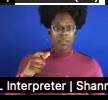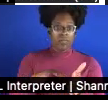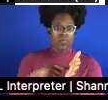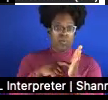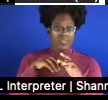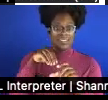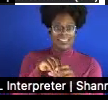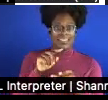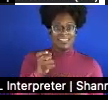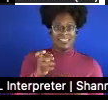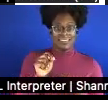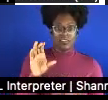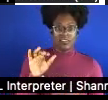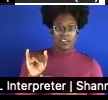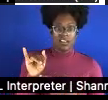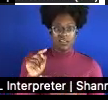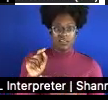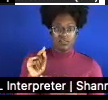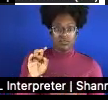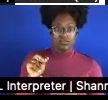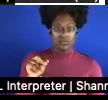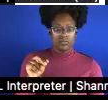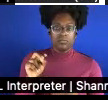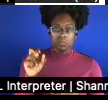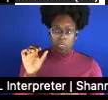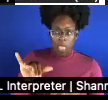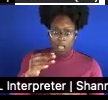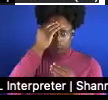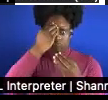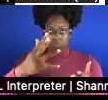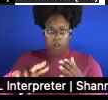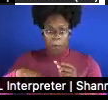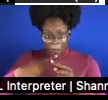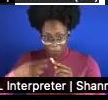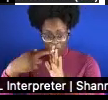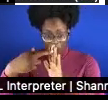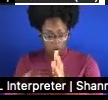in-text citation or where. How did these specific types of comments play out when students revised?